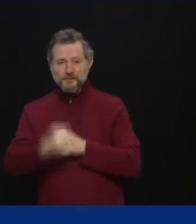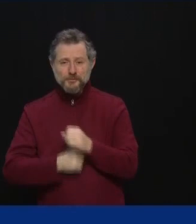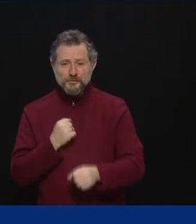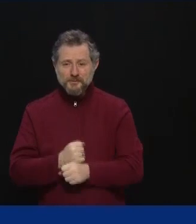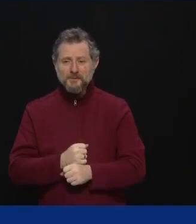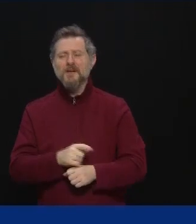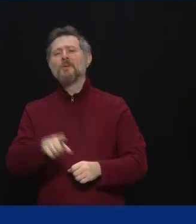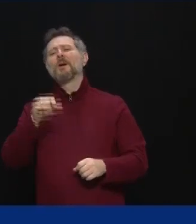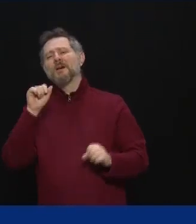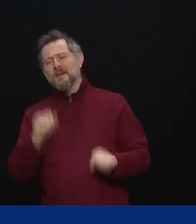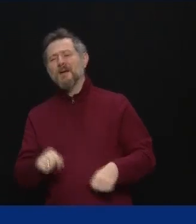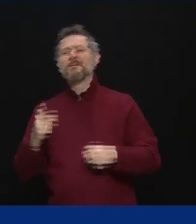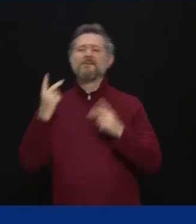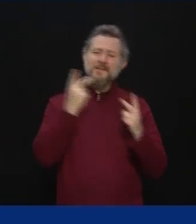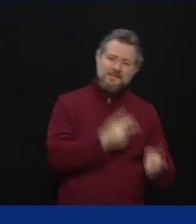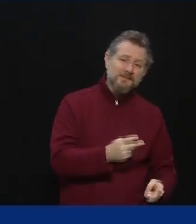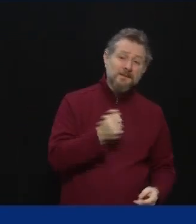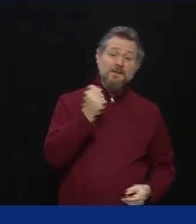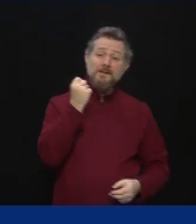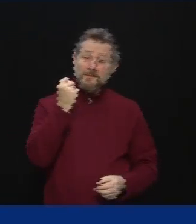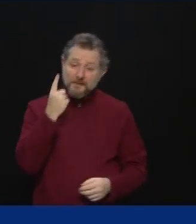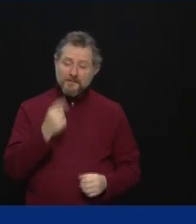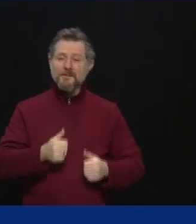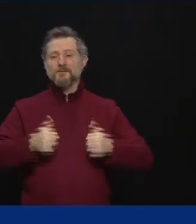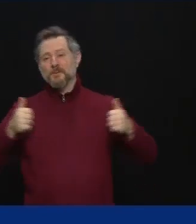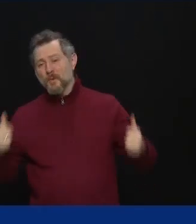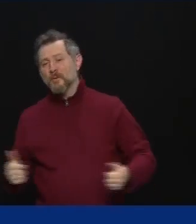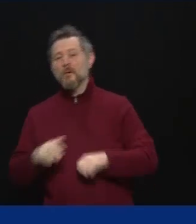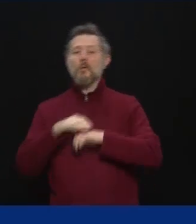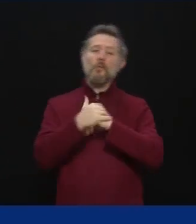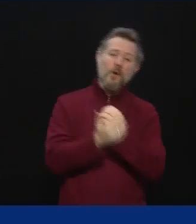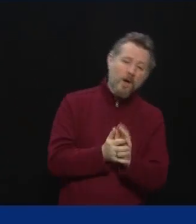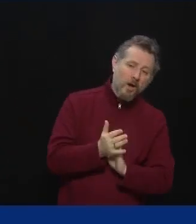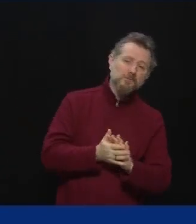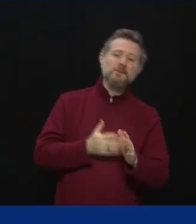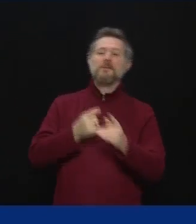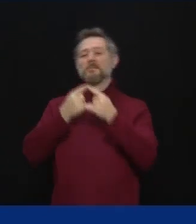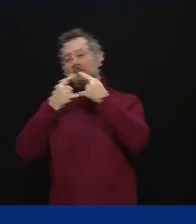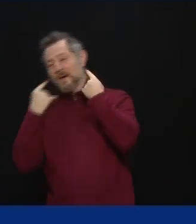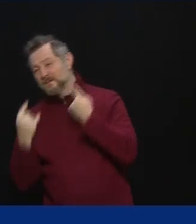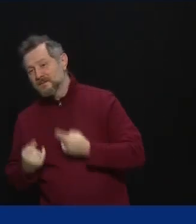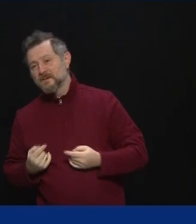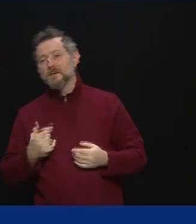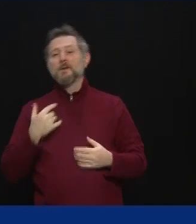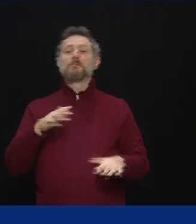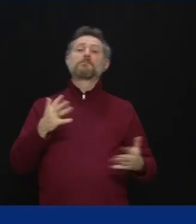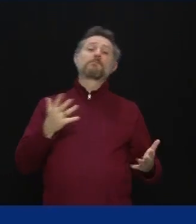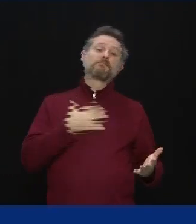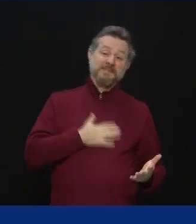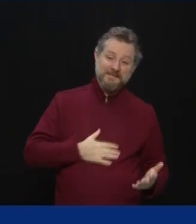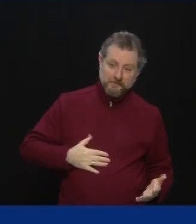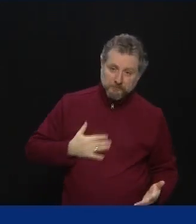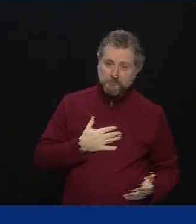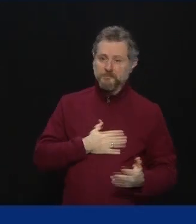IT'S NOT THAT HARD. SO MUCH MORE IS AVAILABLE TO US THAN YAF LAST YEAR AND THAT'S WHY YOU CAN VISIT THEM, BUT KEEP